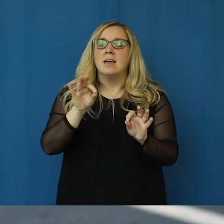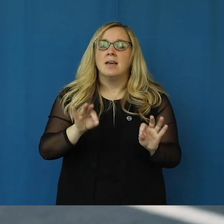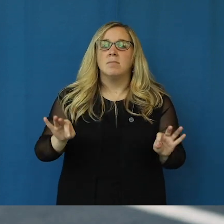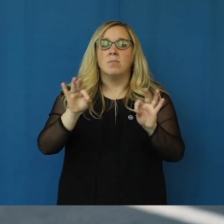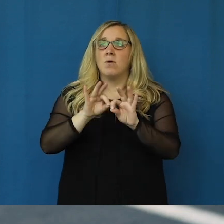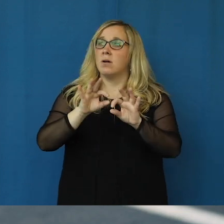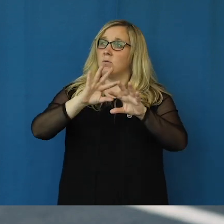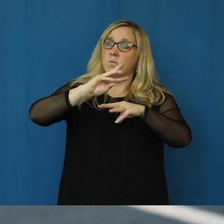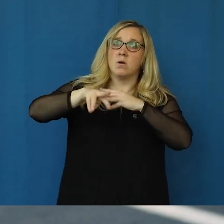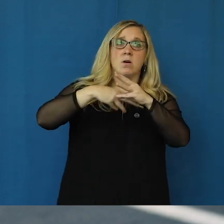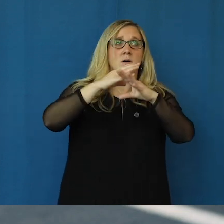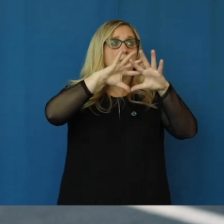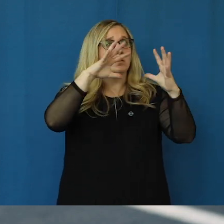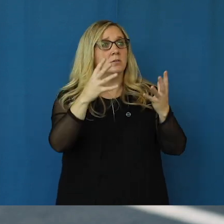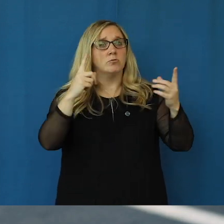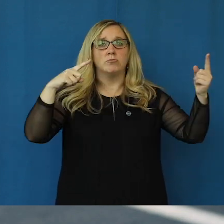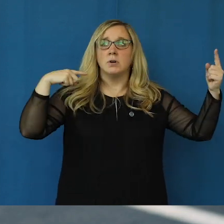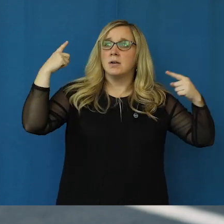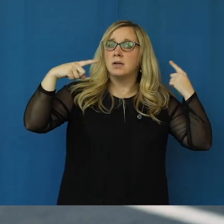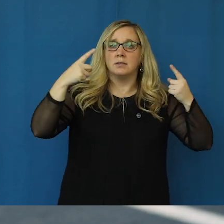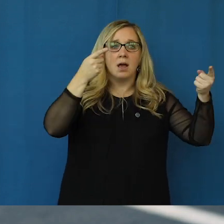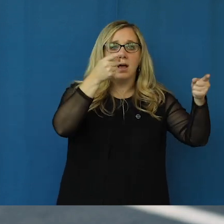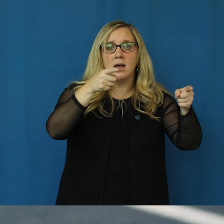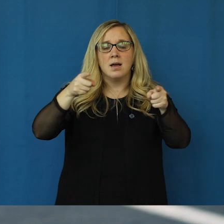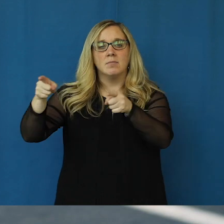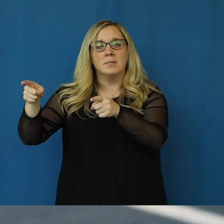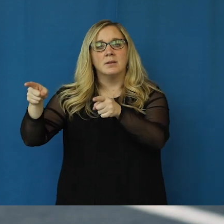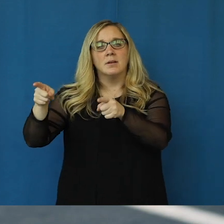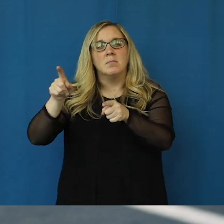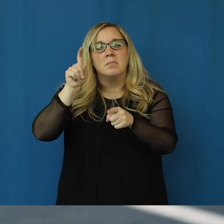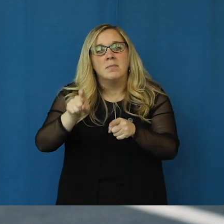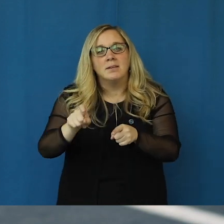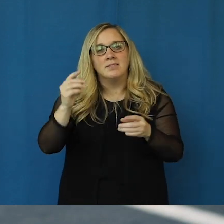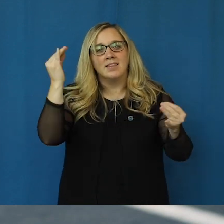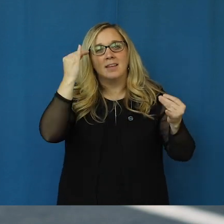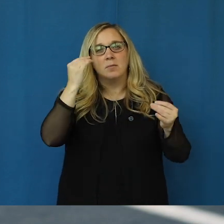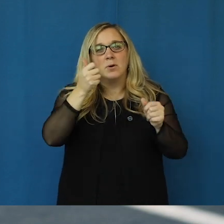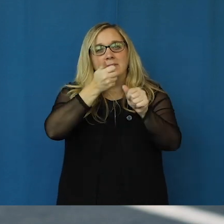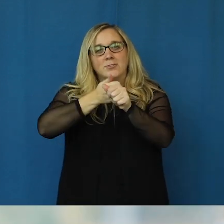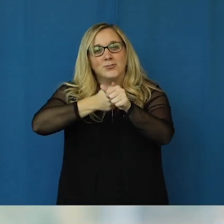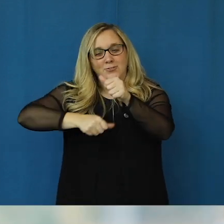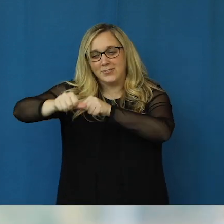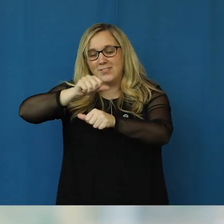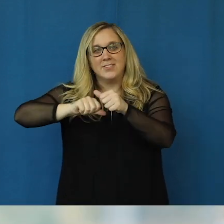craziness that was taking place in the world, I just wanted us all to think of each other. When you put yourself in